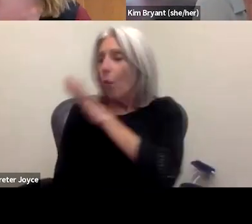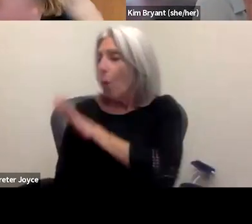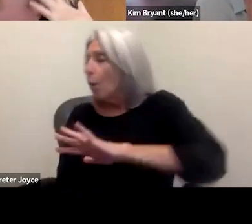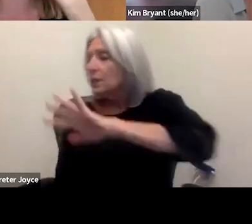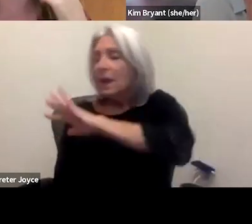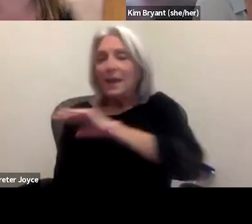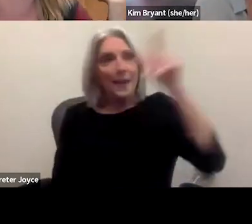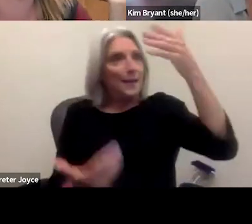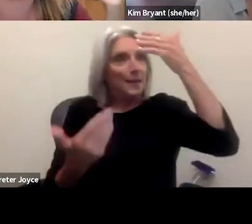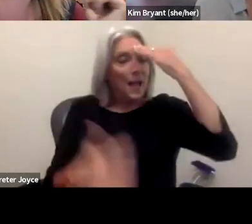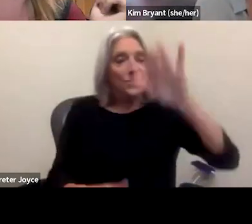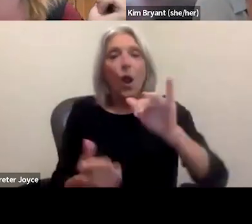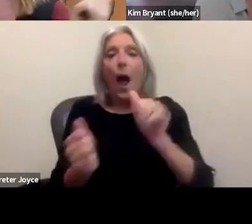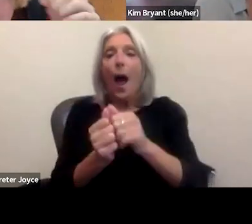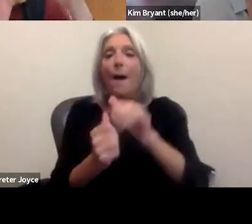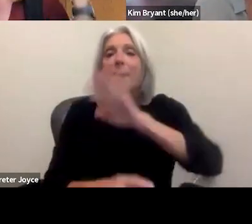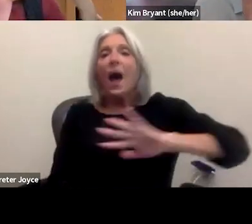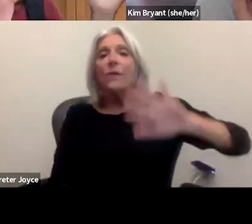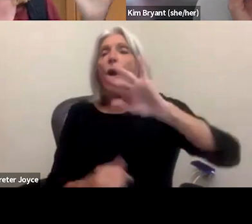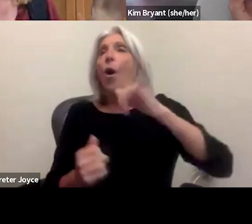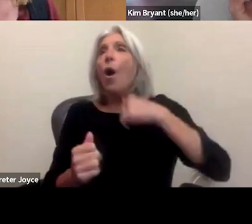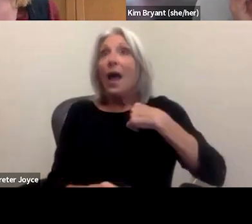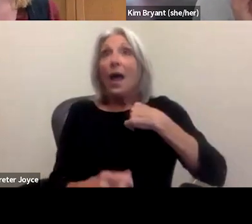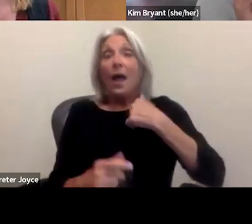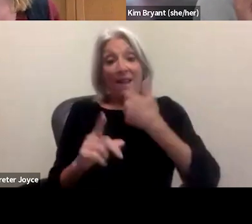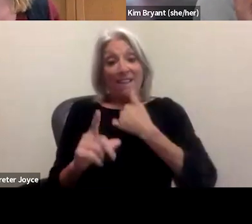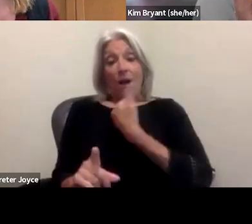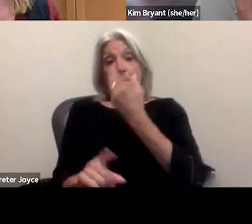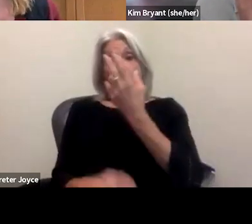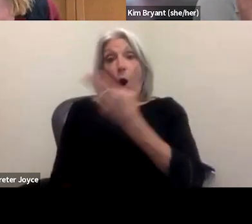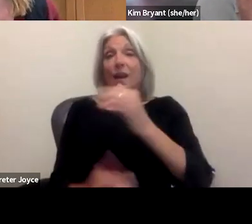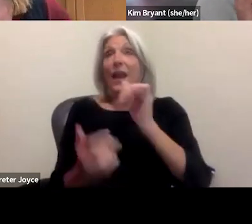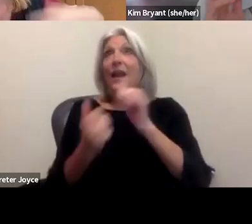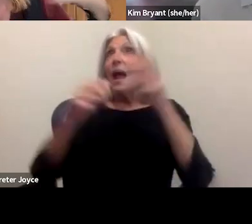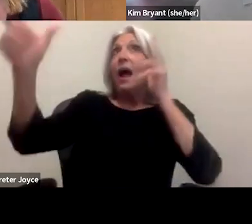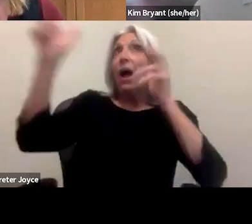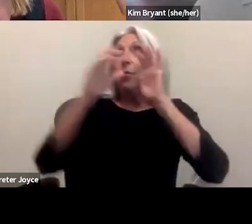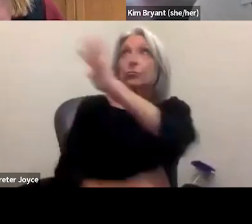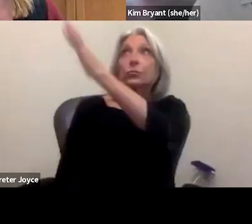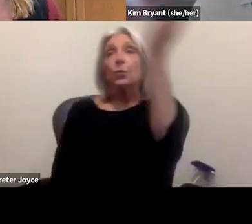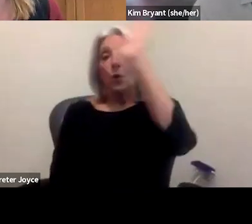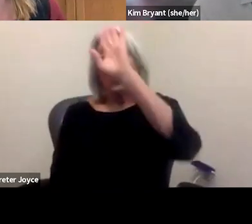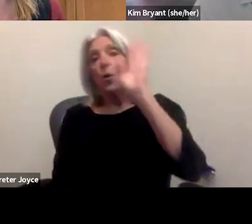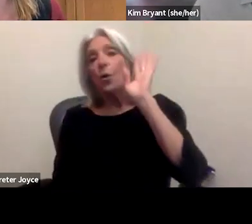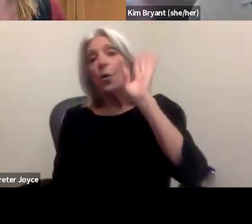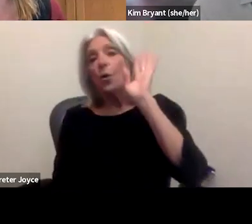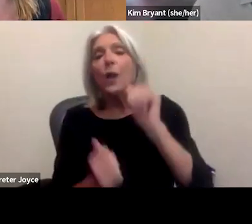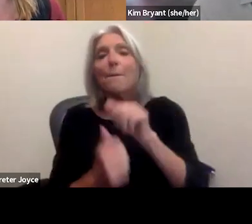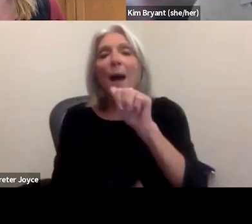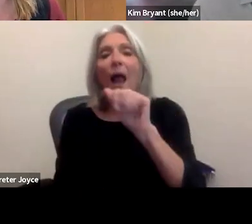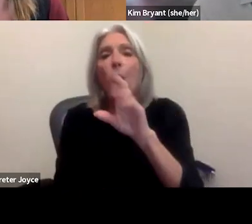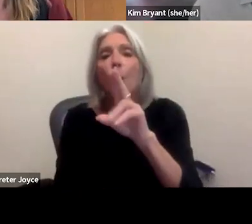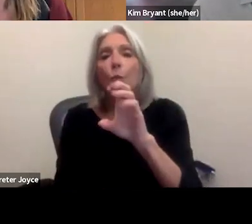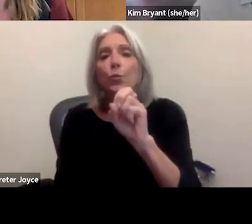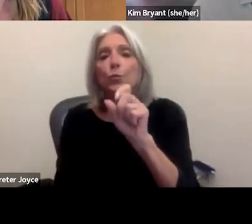He doesn't know the acoustic environment-- I'm also hard of hearing-- the acoustic environment in which I'm trying to work. When we're submitting my documentation, it's like--